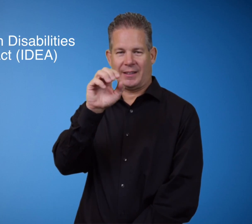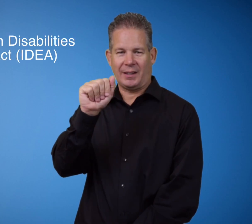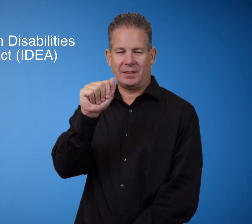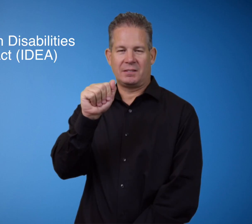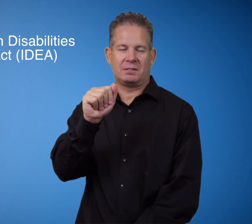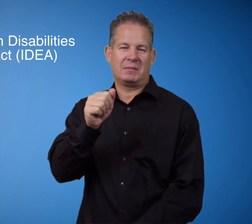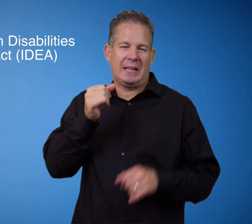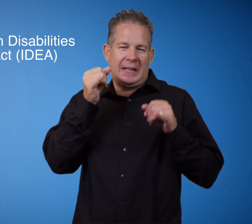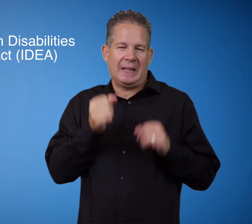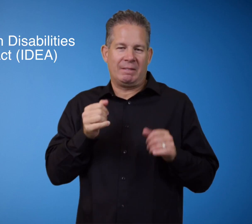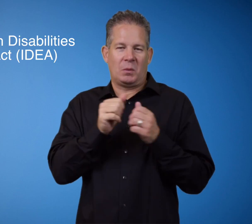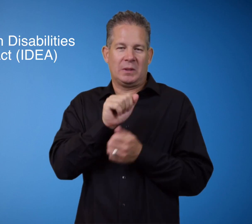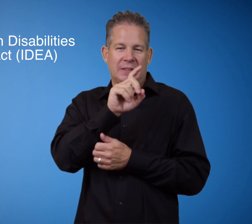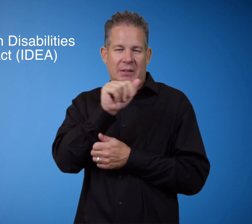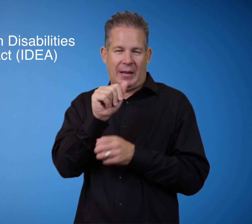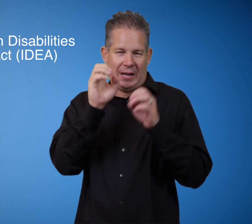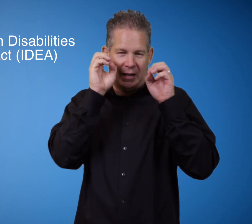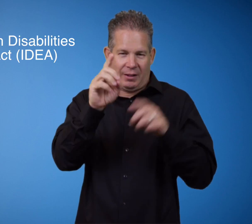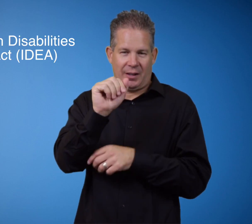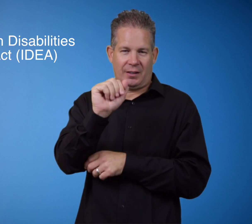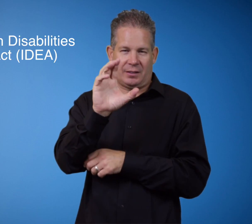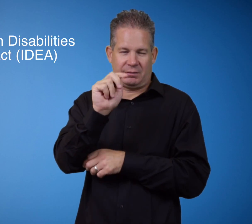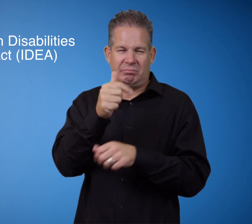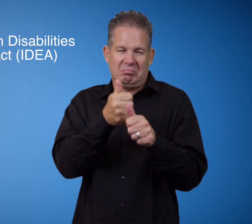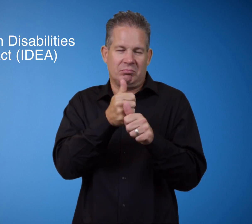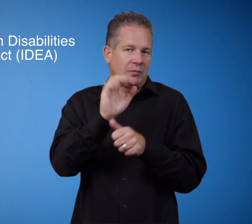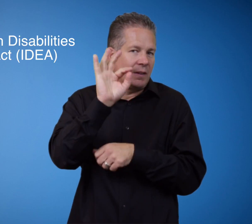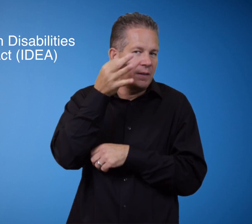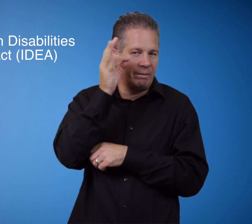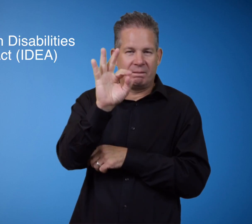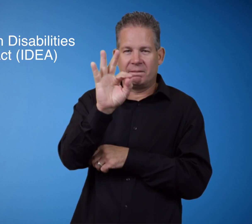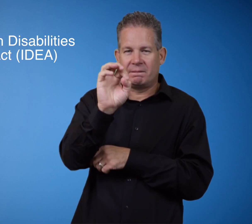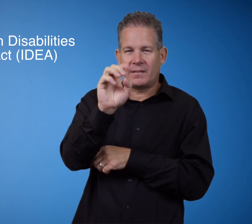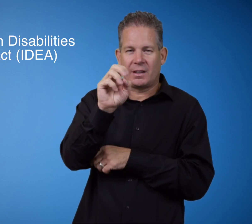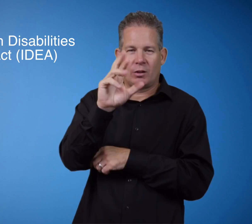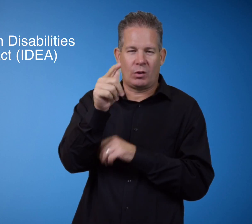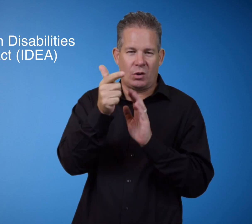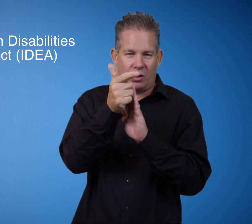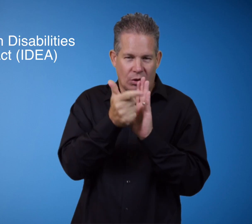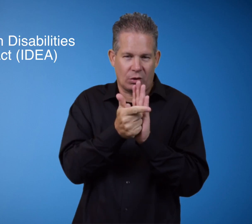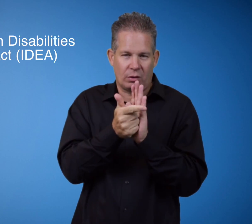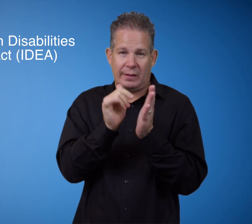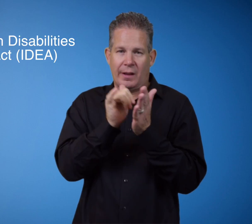Individuals with Disability Educational Act or IDEA is a federal law.